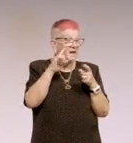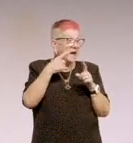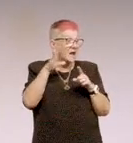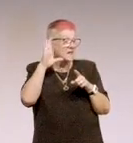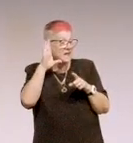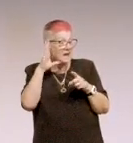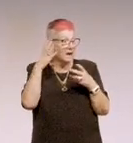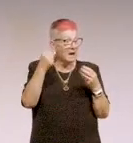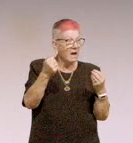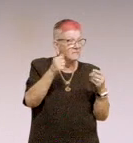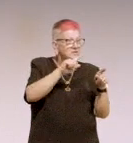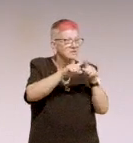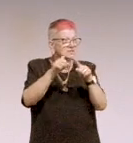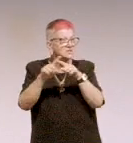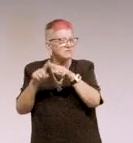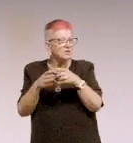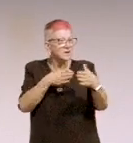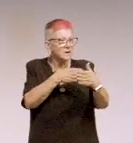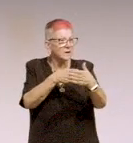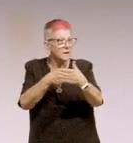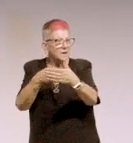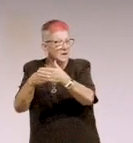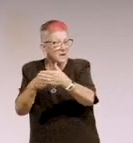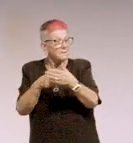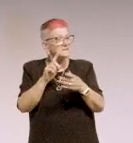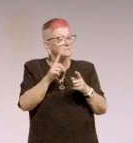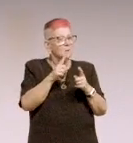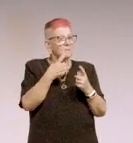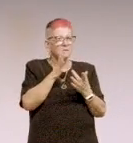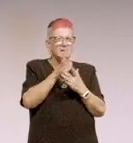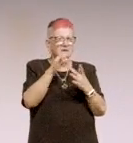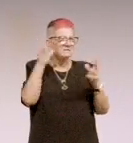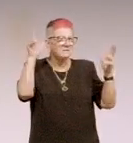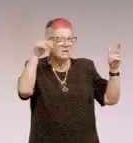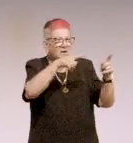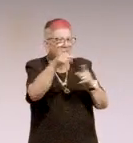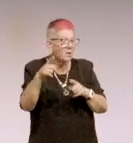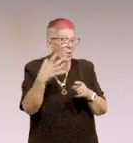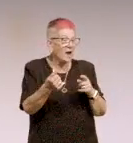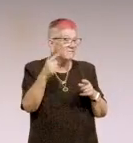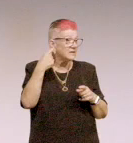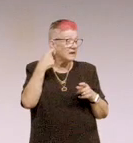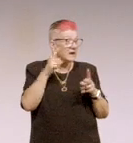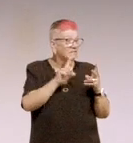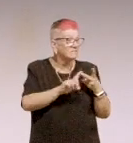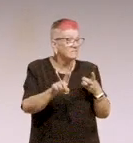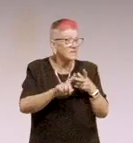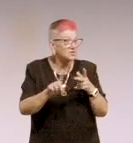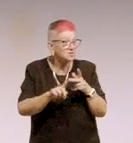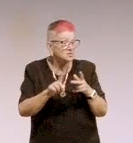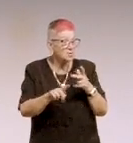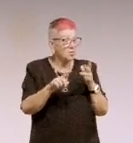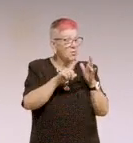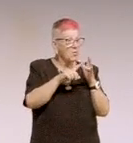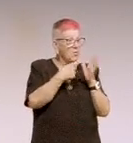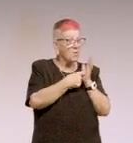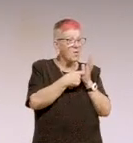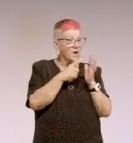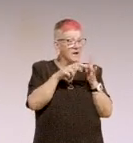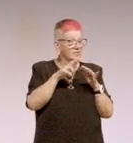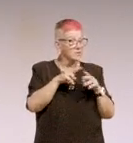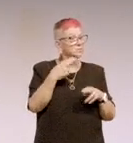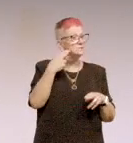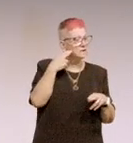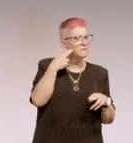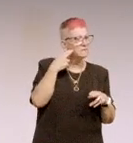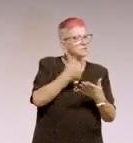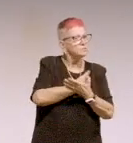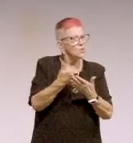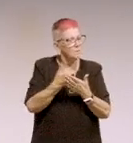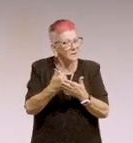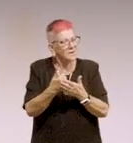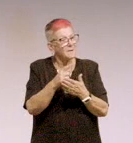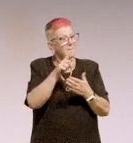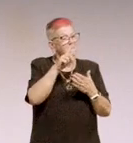That is the hearing issue - a situational issue.